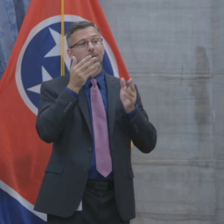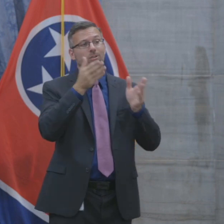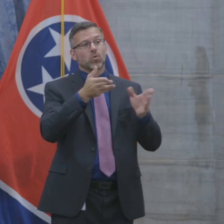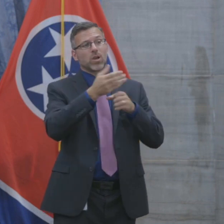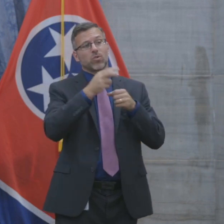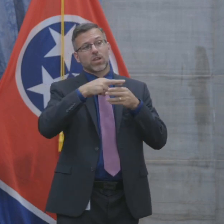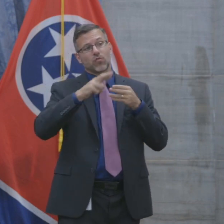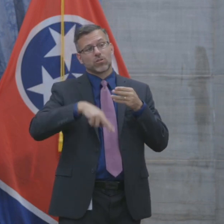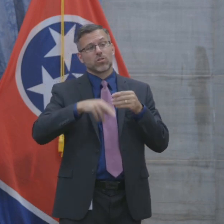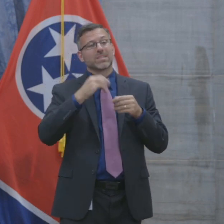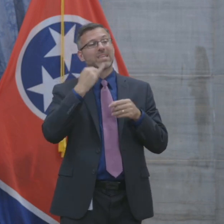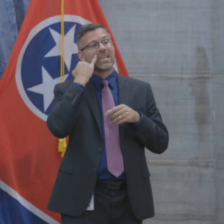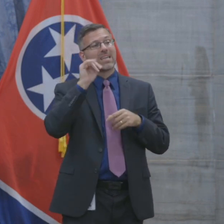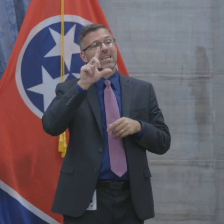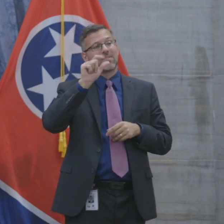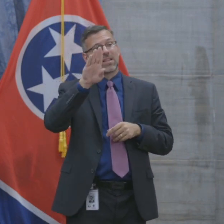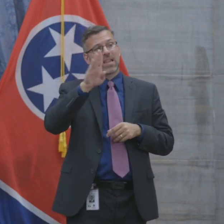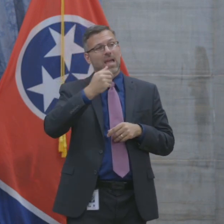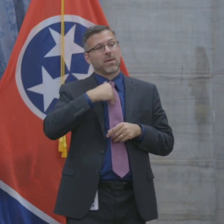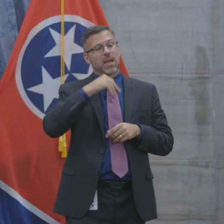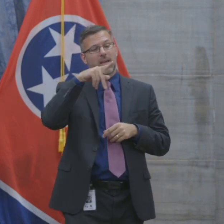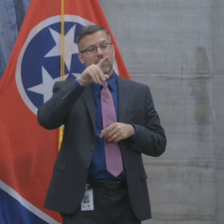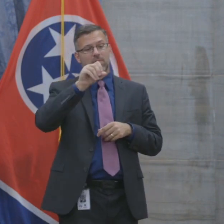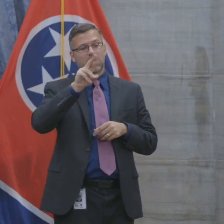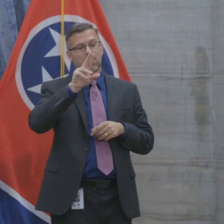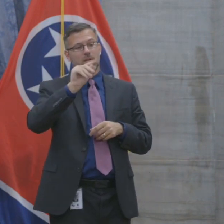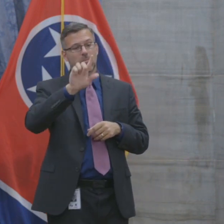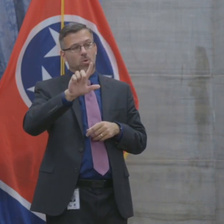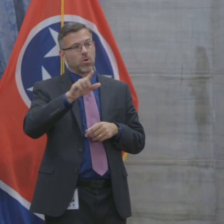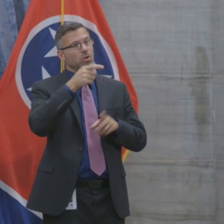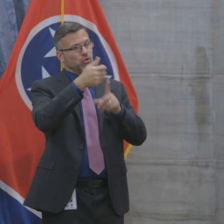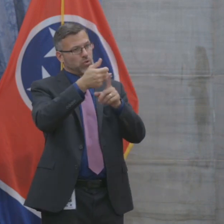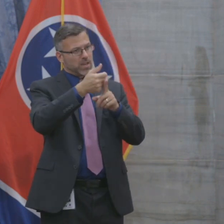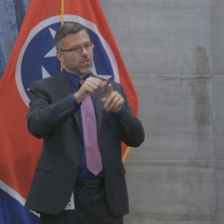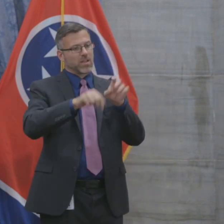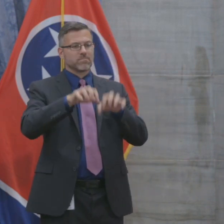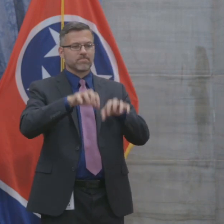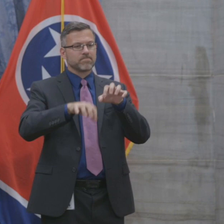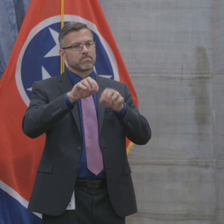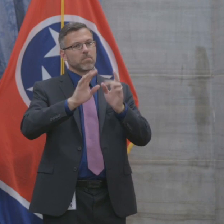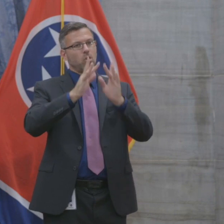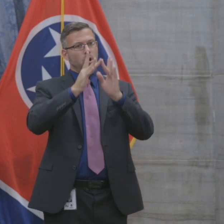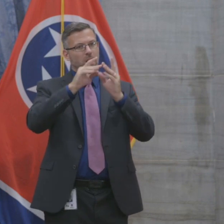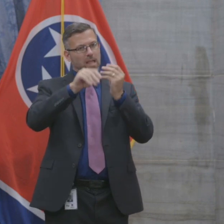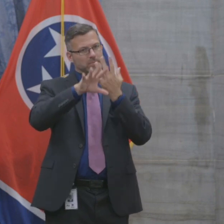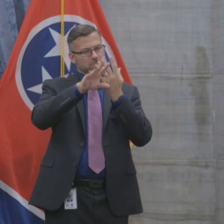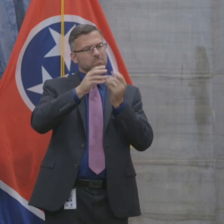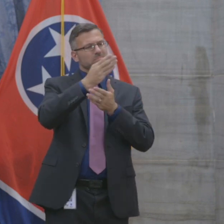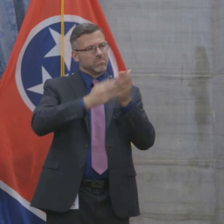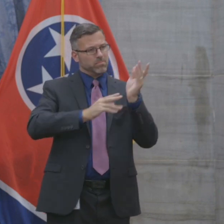be. REPORTER: And just one quick follow-up. You pointed out in the past that this number you throw out about the testing turnaround time is very